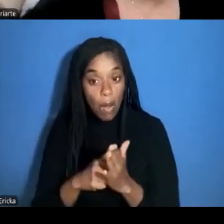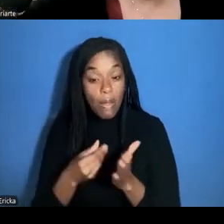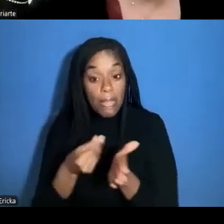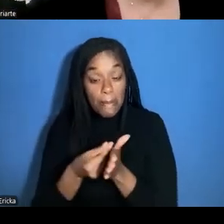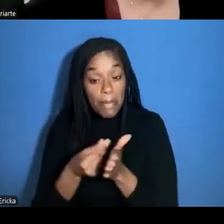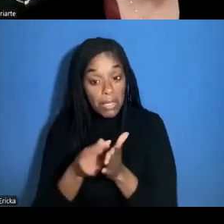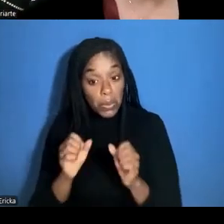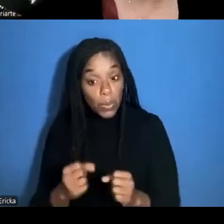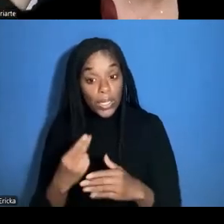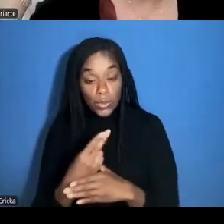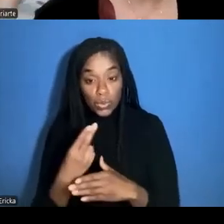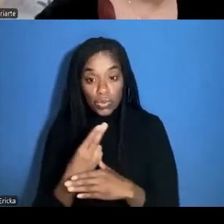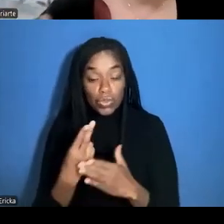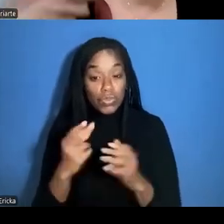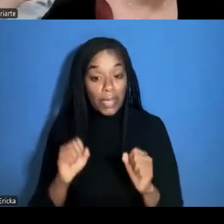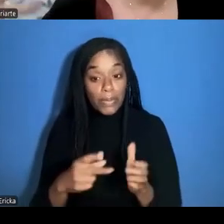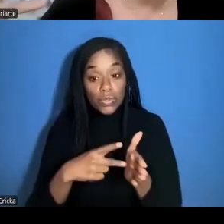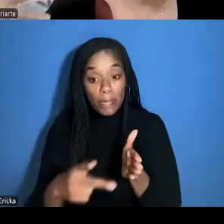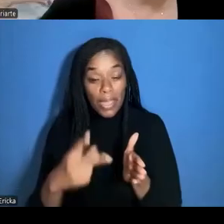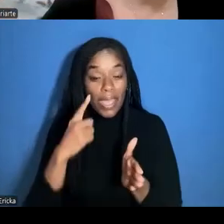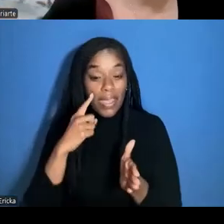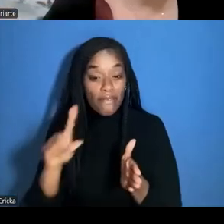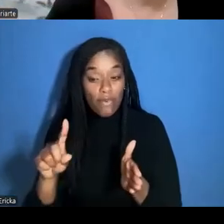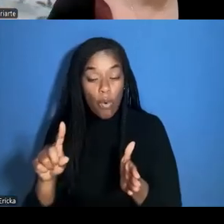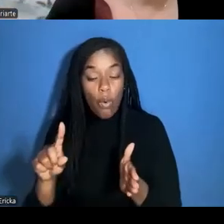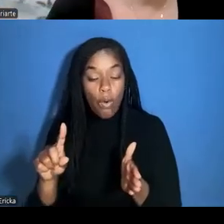Able account to pay for qualified disability expenses.